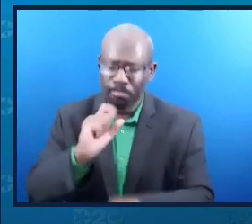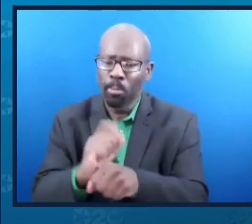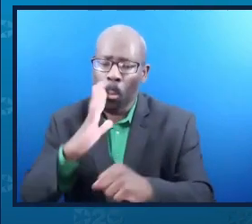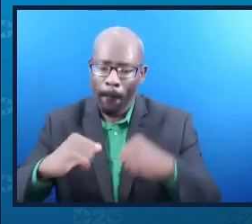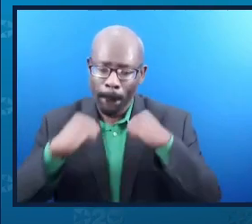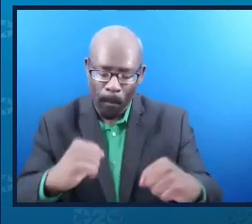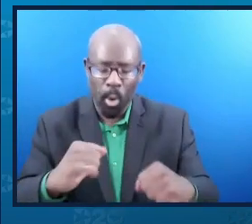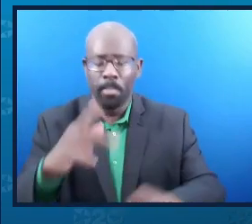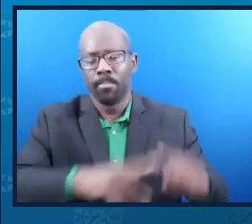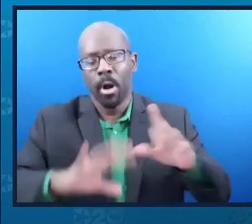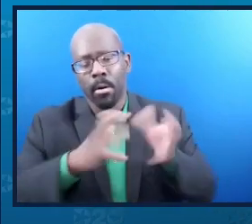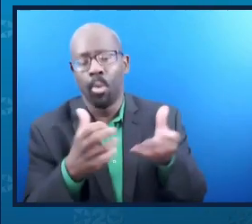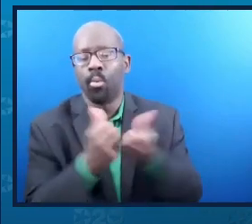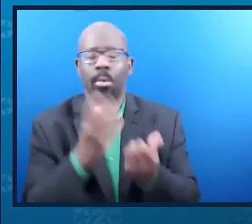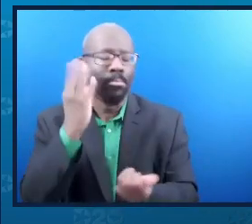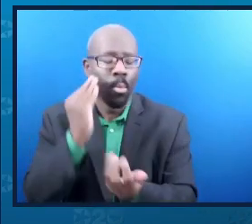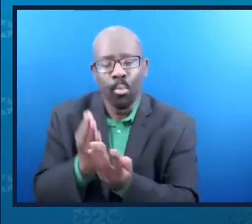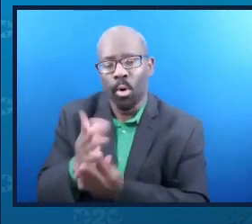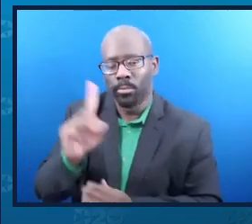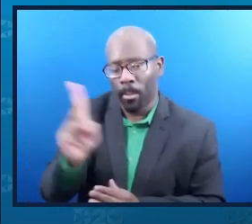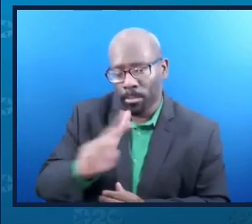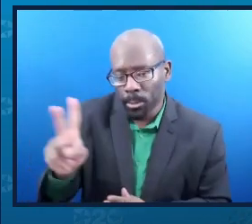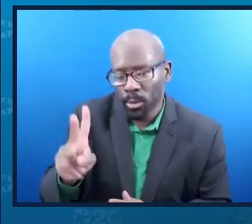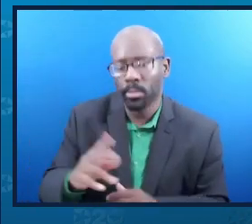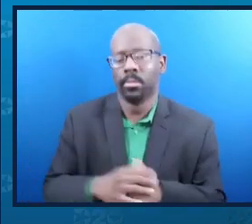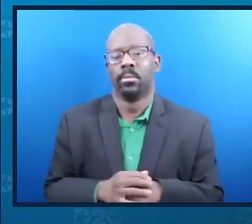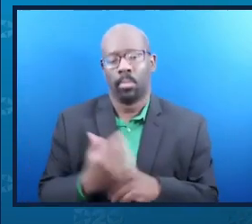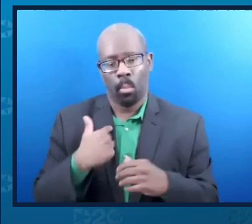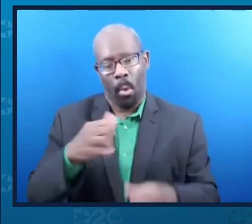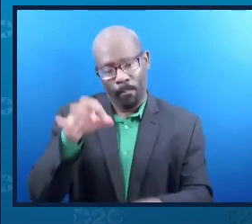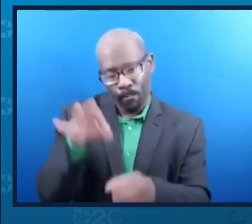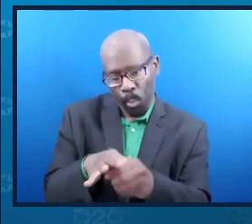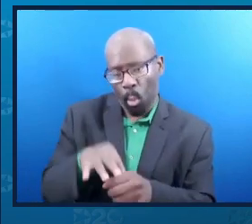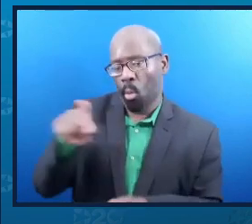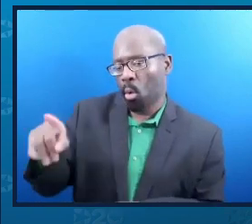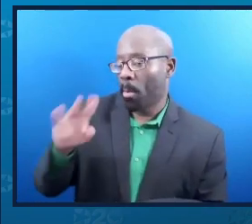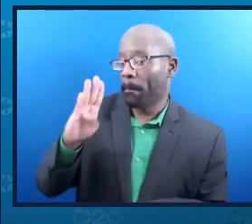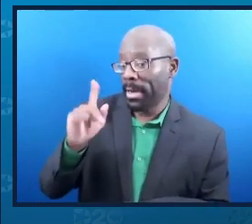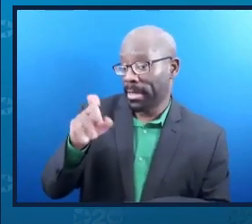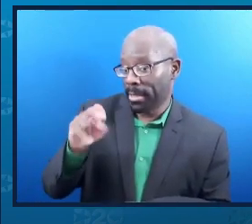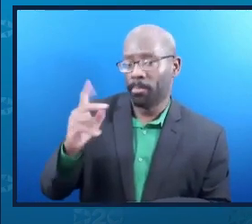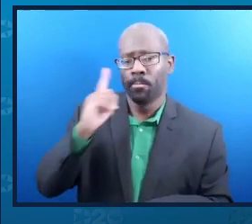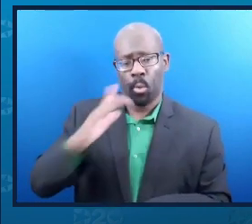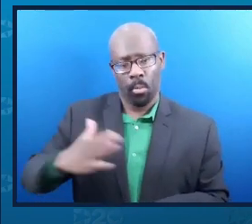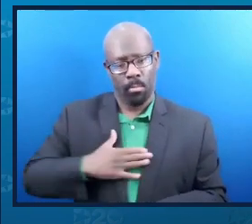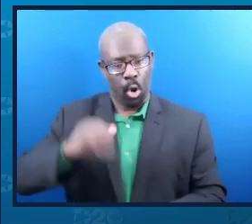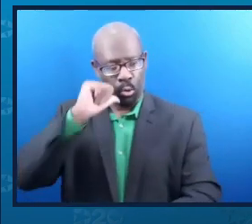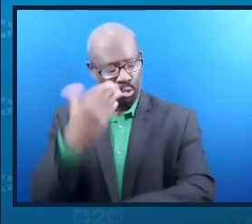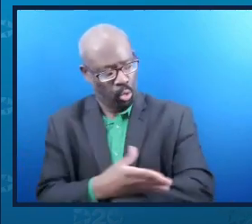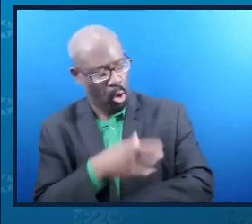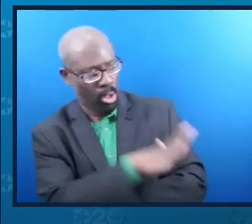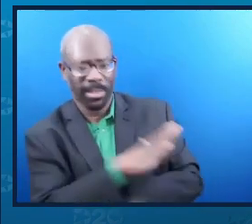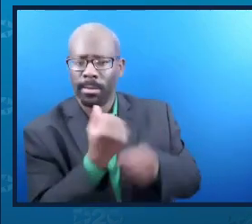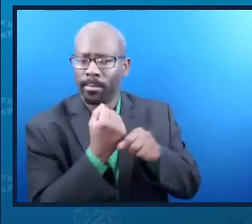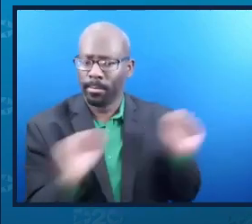GENERATION TO MAKE SURE THAT WE NEVER GO BACK. I AM VOTING FOR JOE BIDEN,